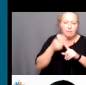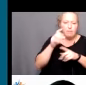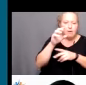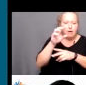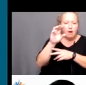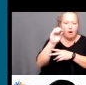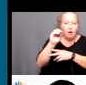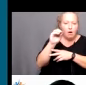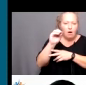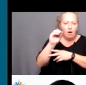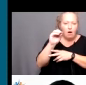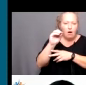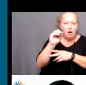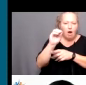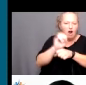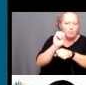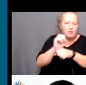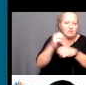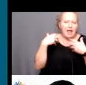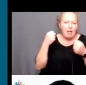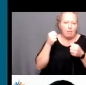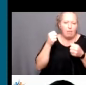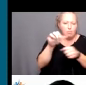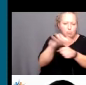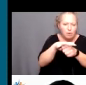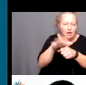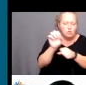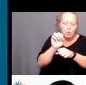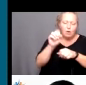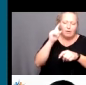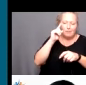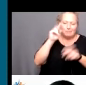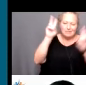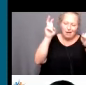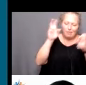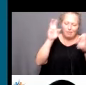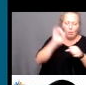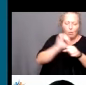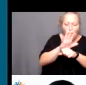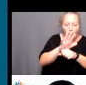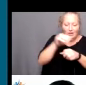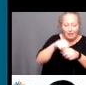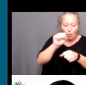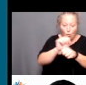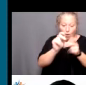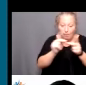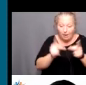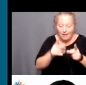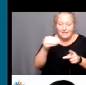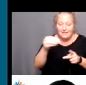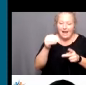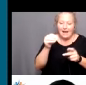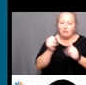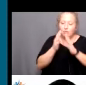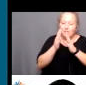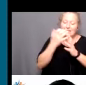where she currently works on topics including COVID-19 in the workplace and addressing heat related illness